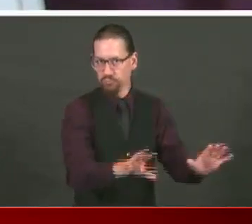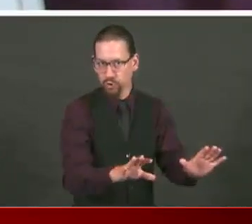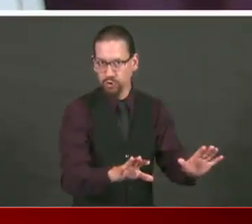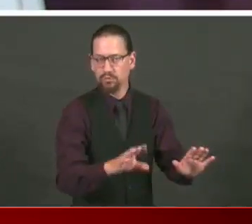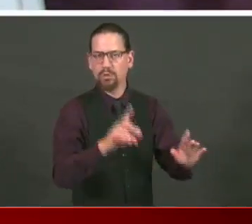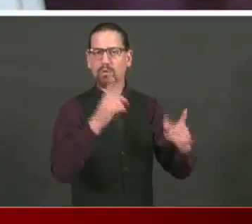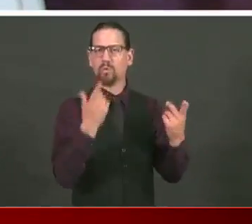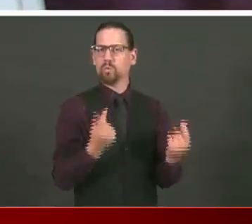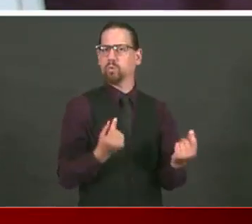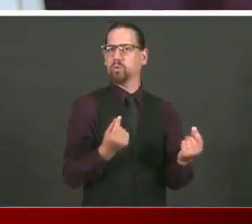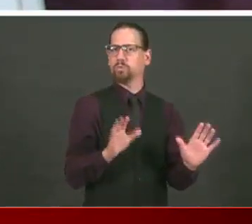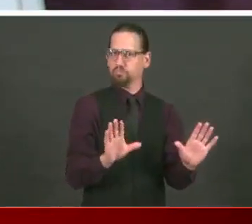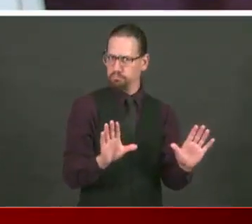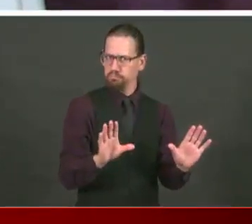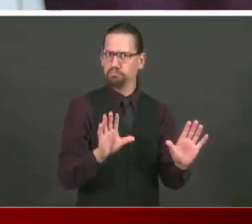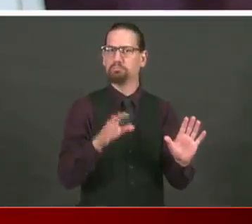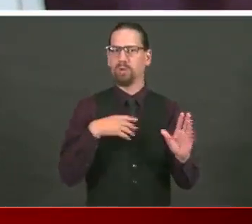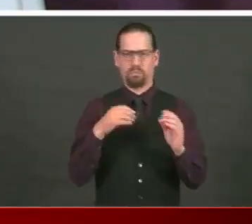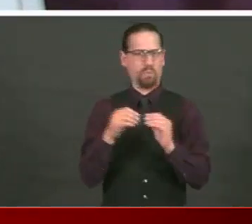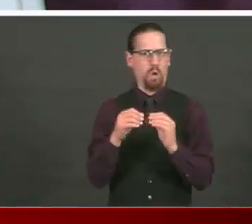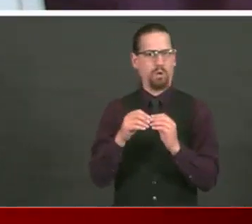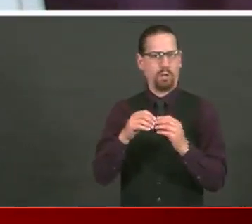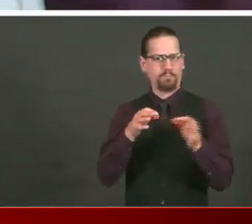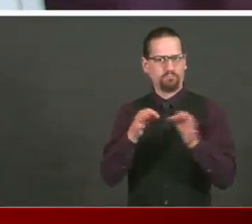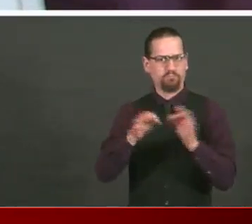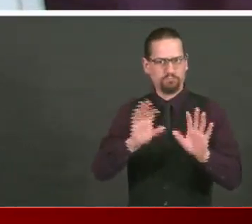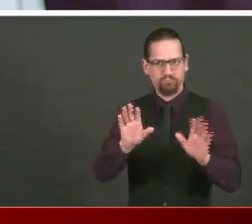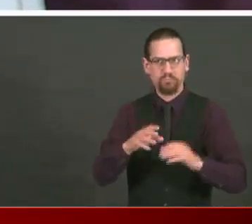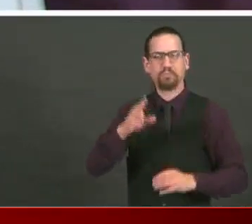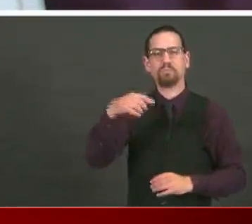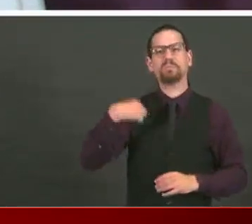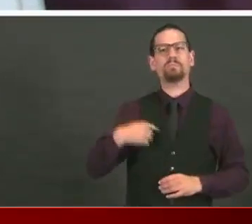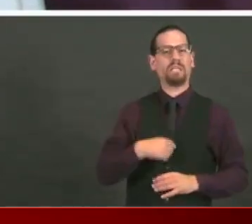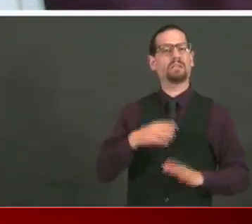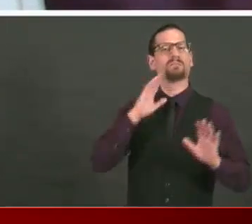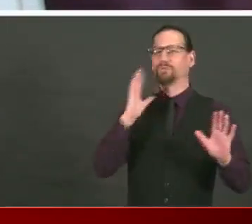WE HAVE BEEN PREPARING FOR IT. OUR TESTING DEMAND RUNS WELL